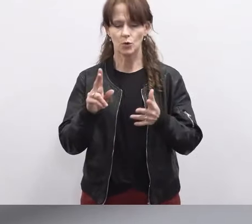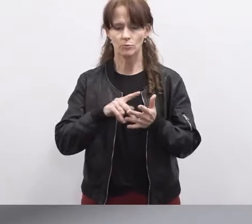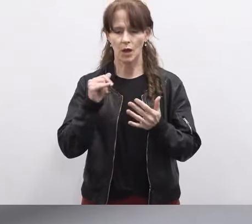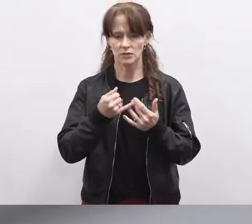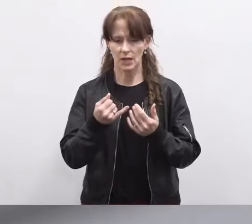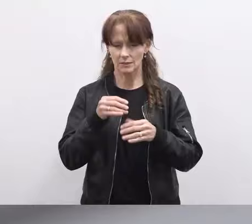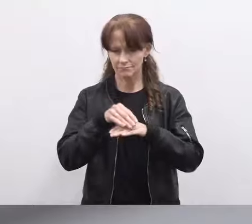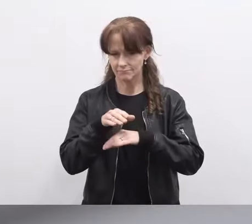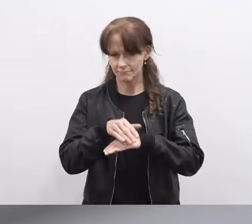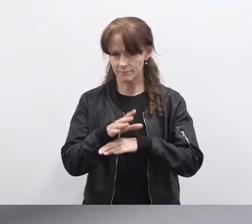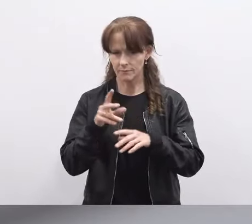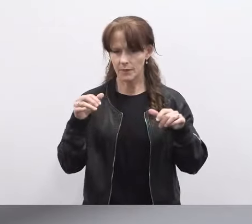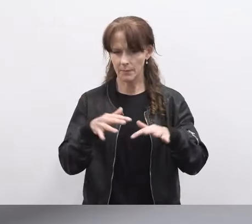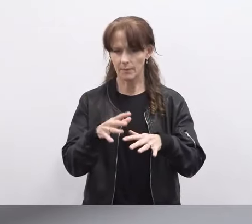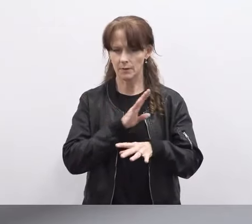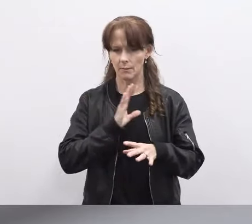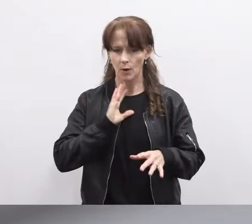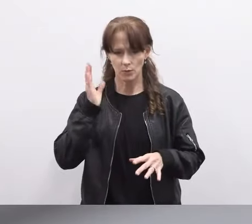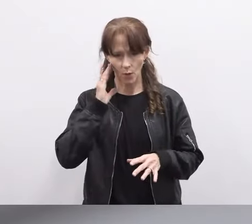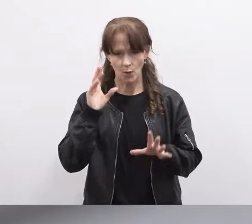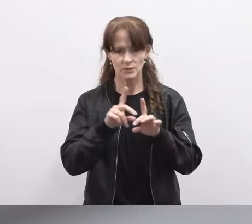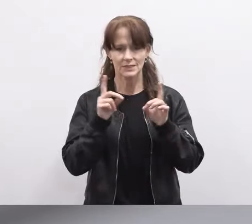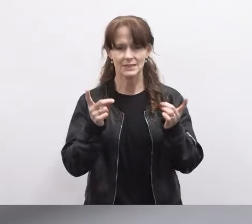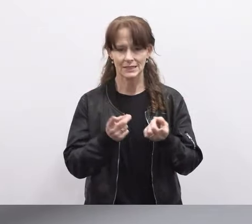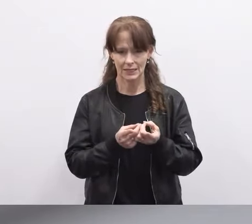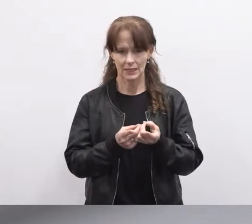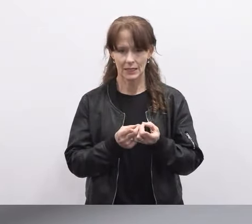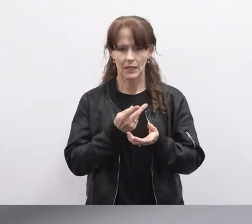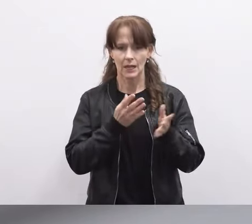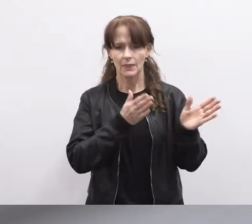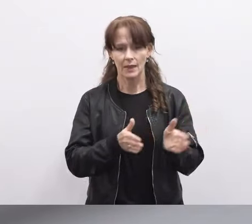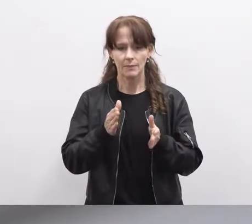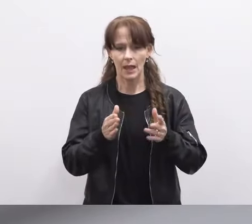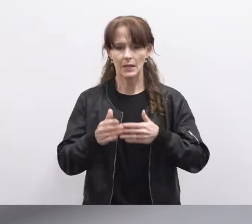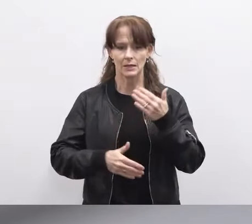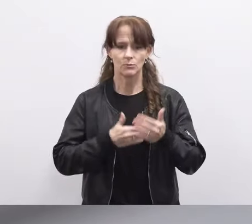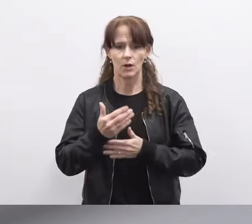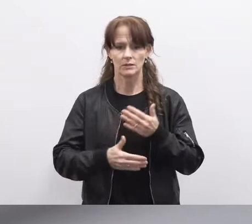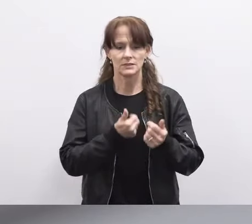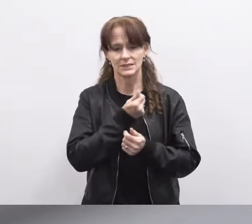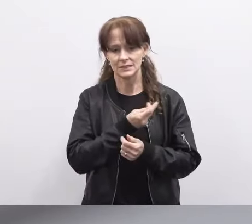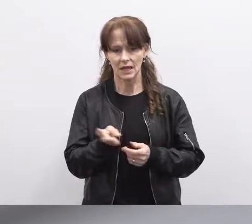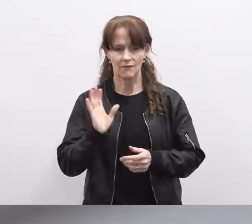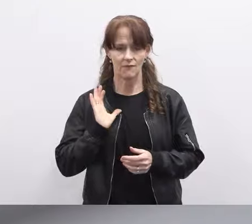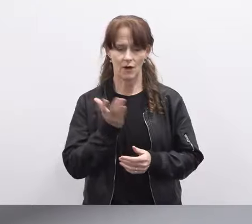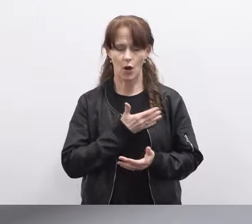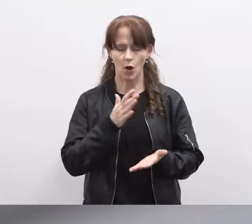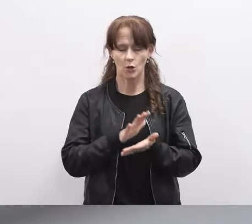the public as well as the board knows that the district has been in the planning process for several of our school swimming pools